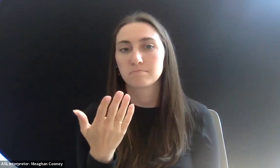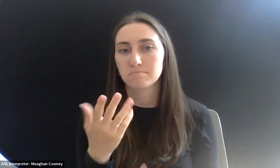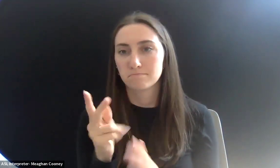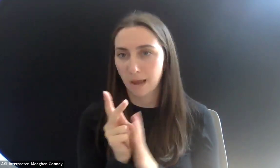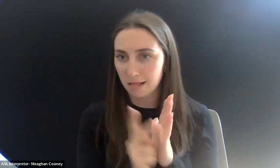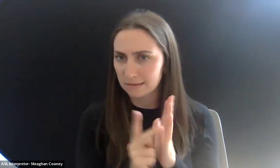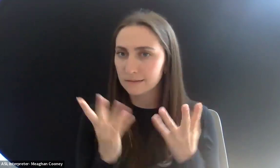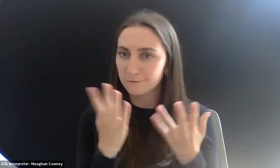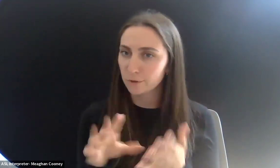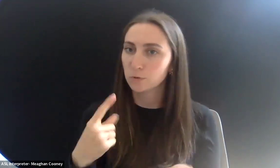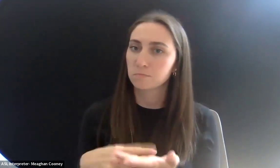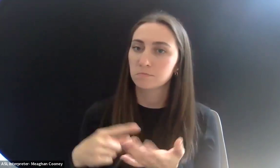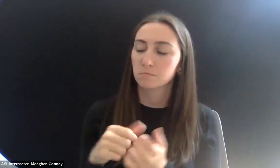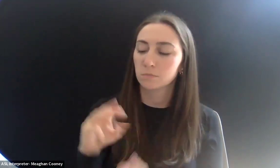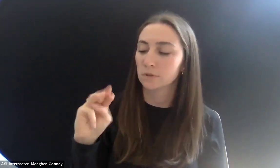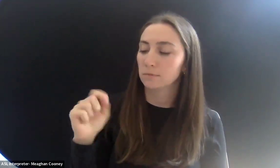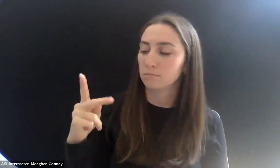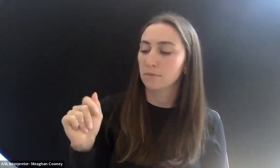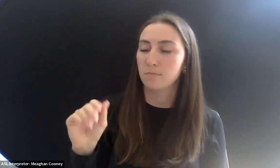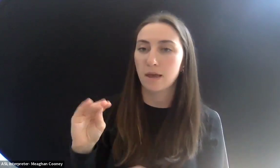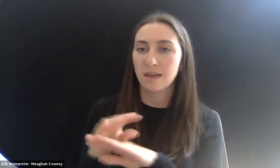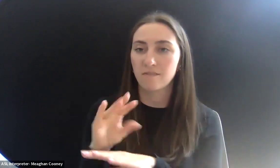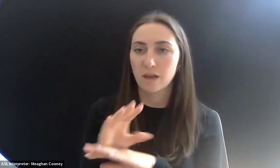with the Amoeba Advisory Committee in May of 2022.